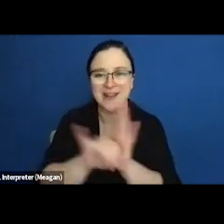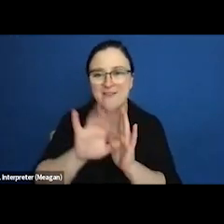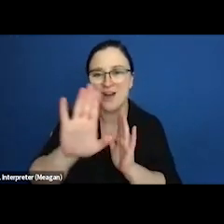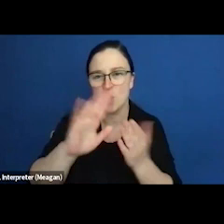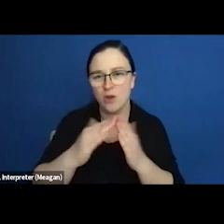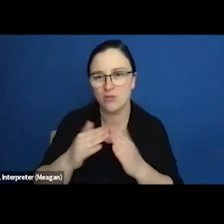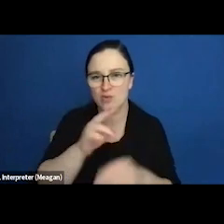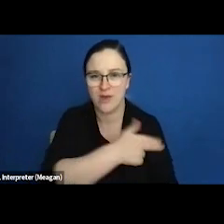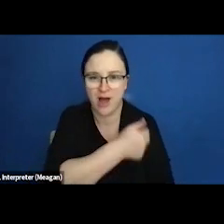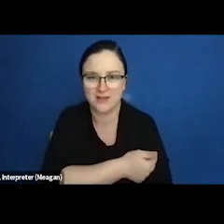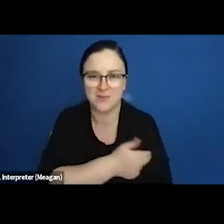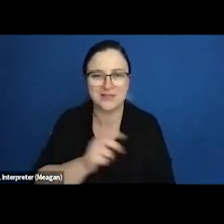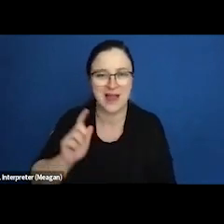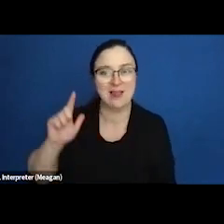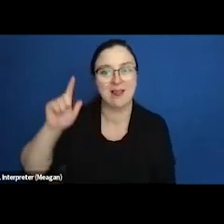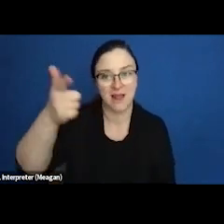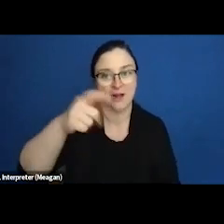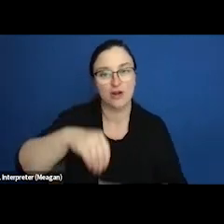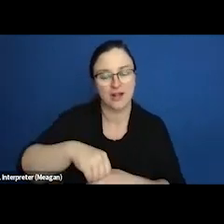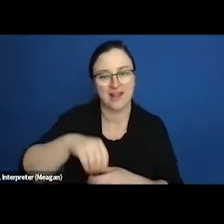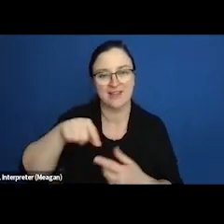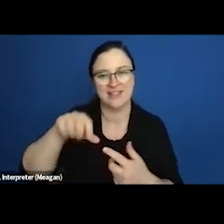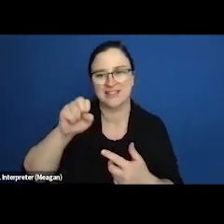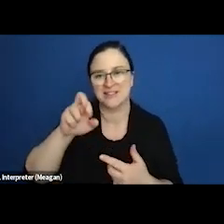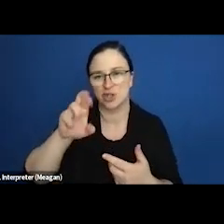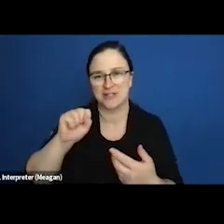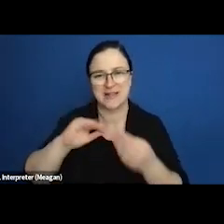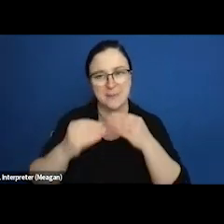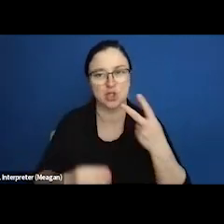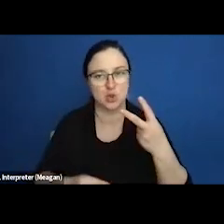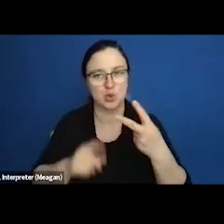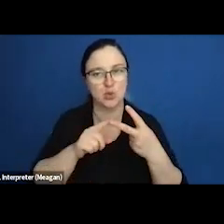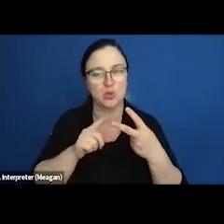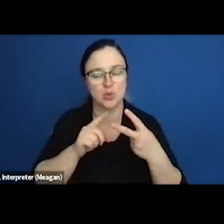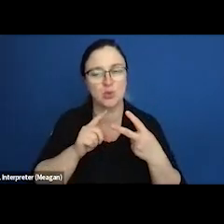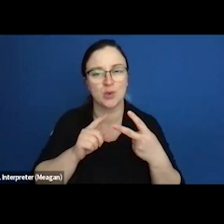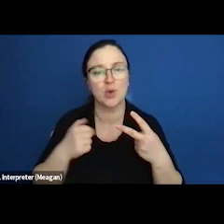later in the series, in Series 2, we will have a clickable link